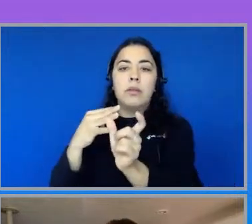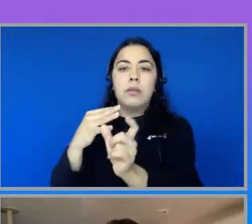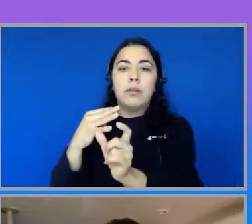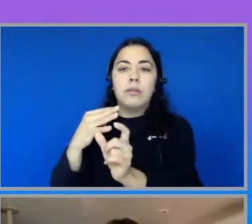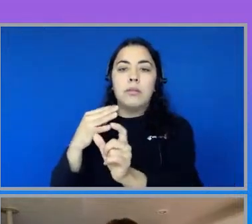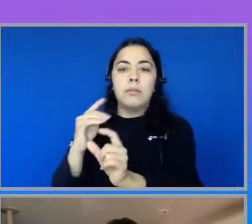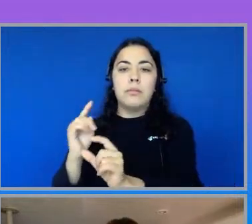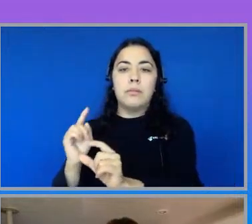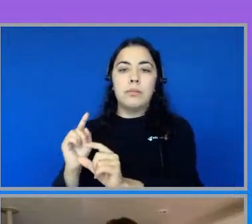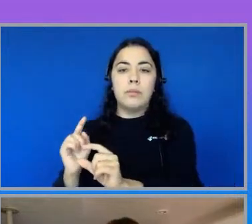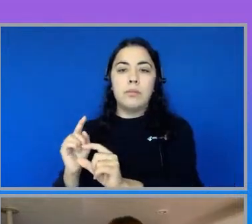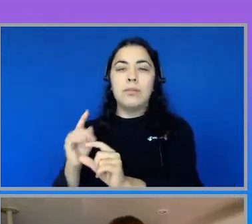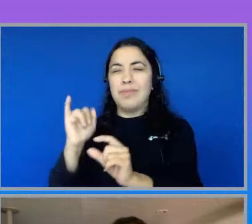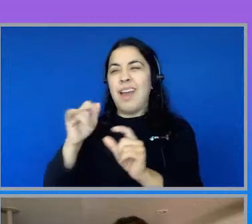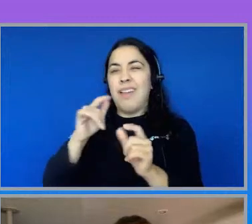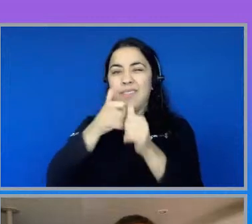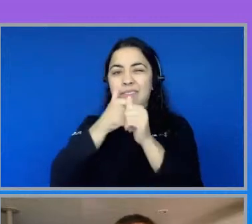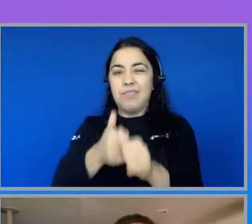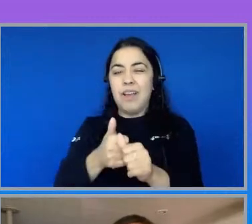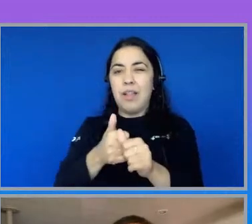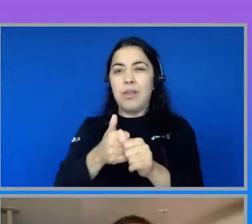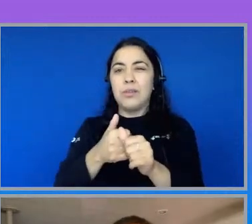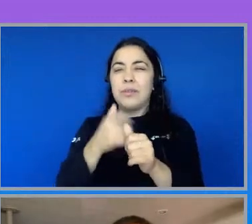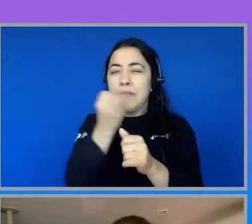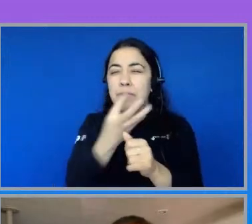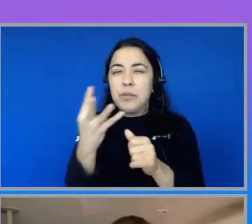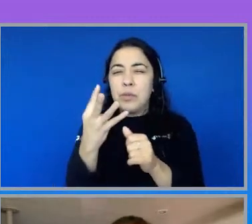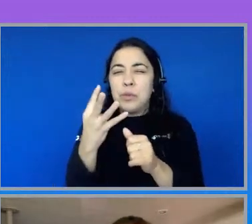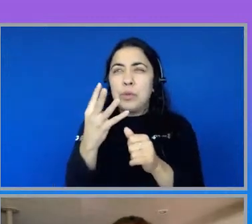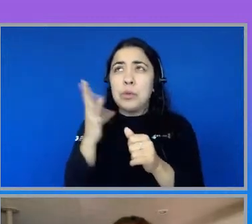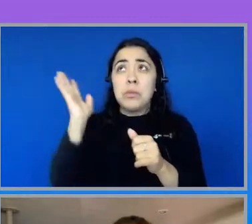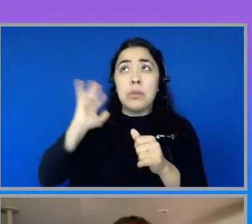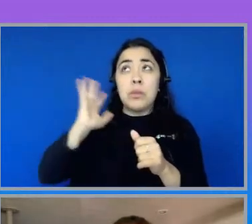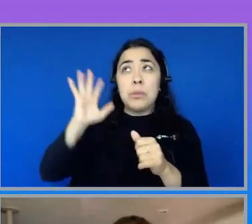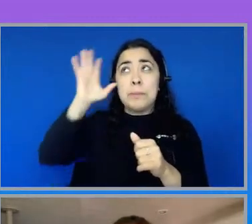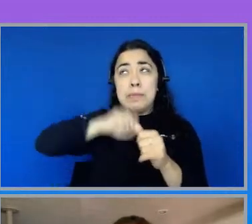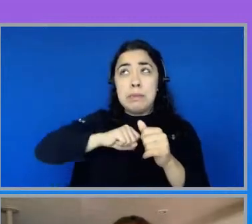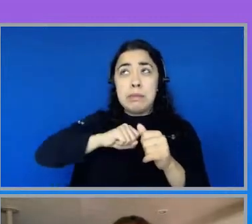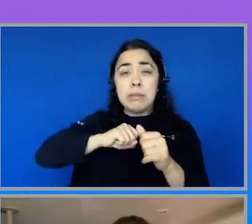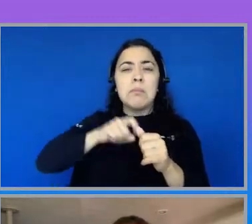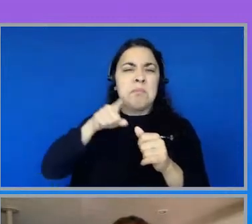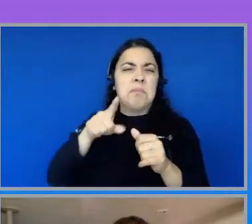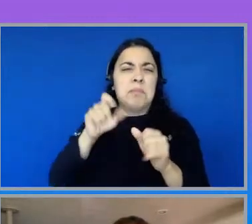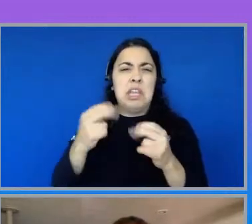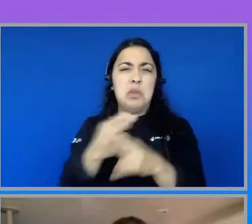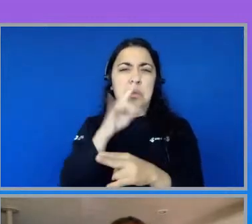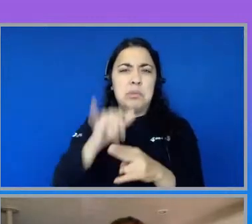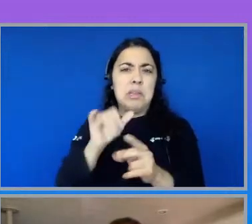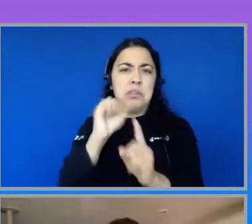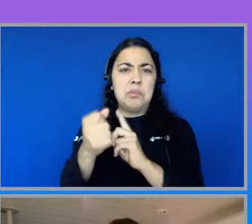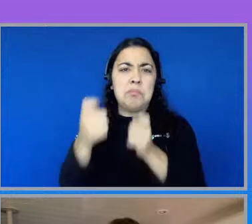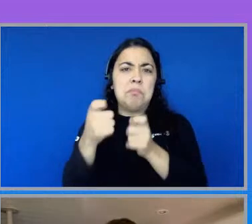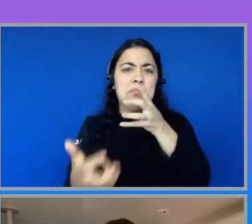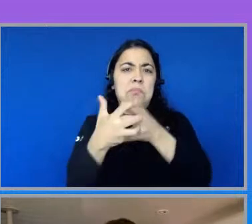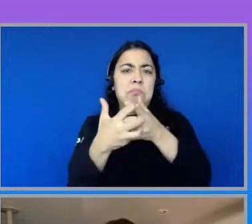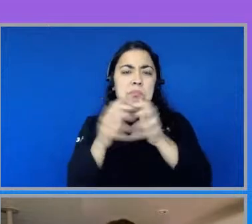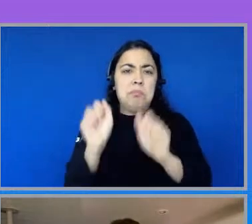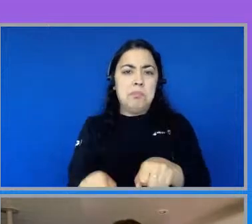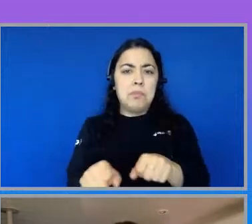that scoops up a few use cases that we felt were missed off